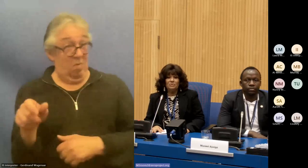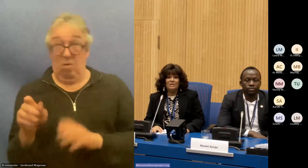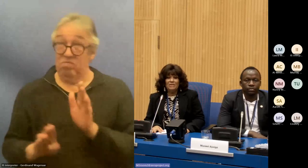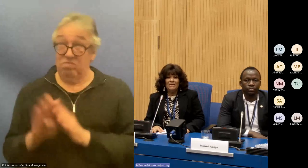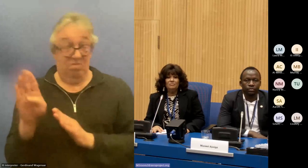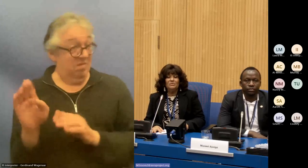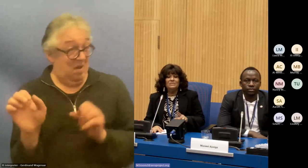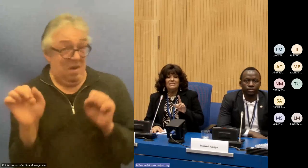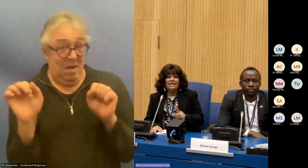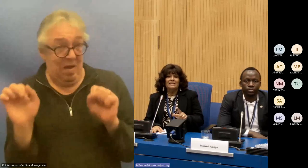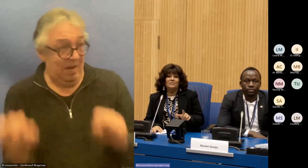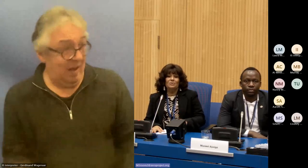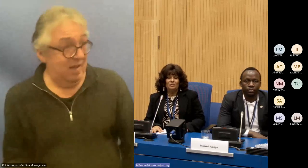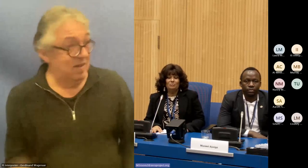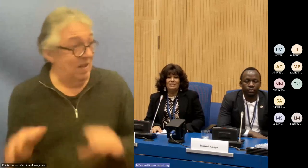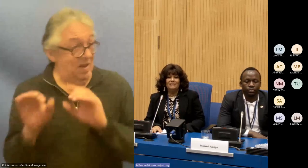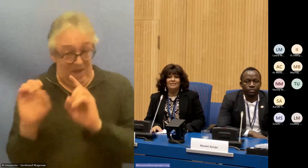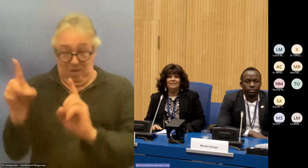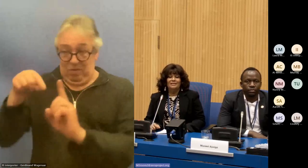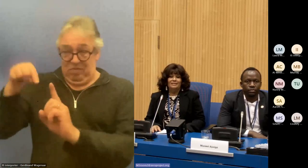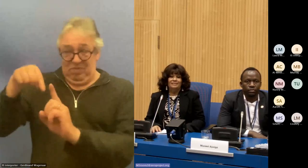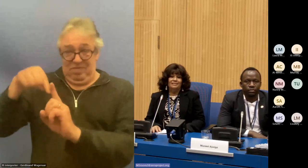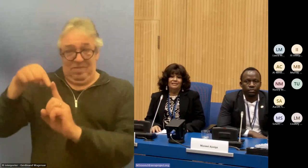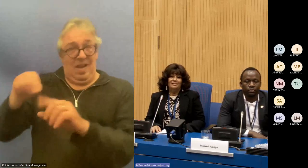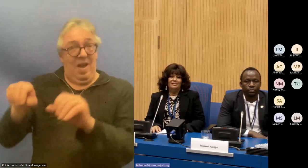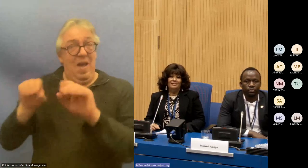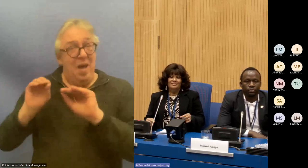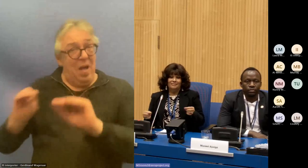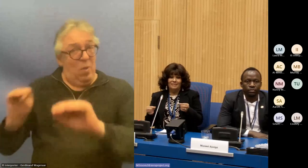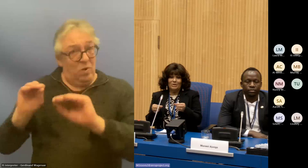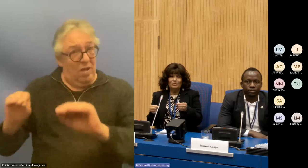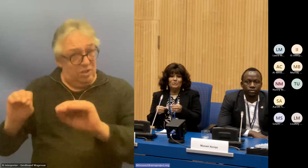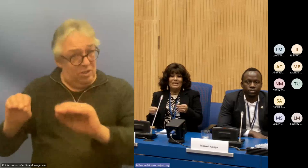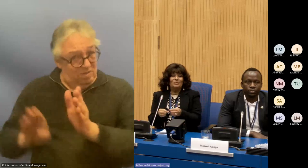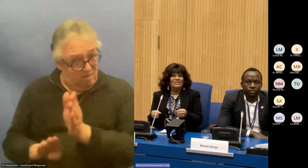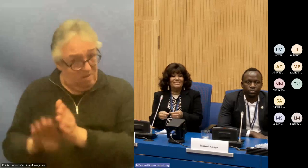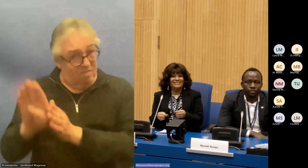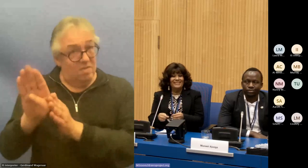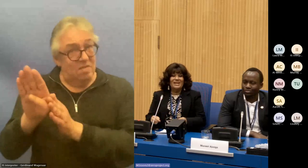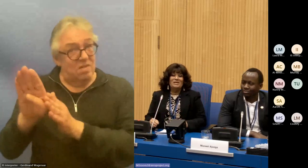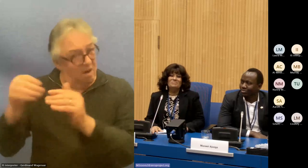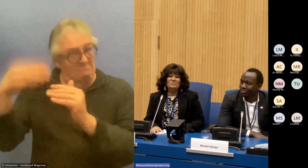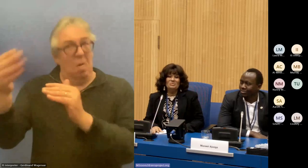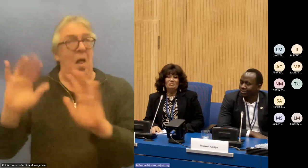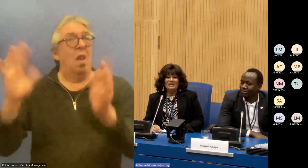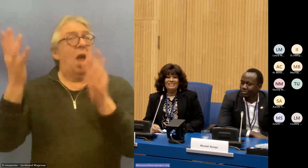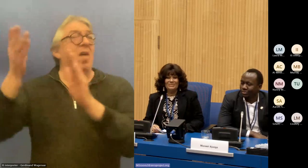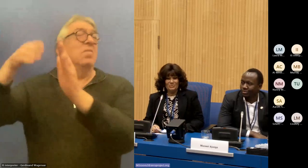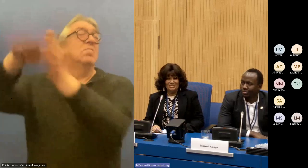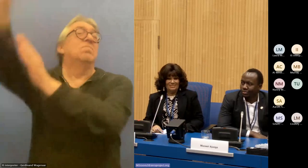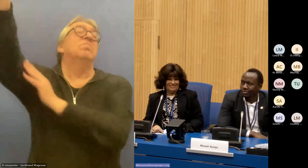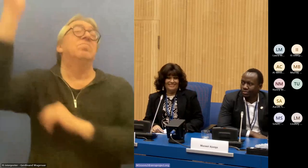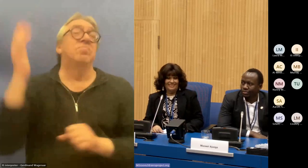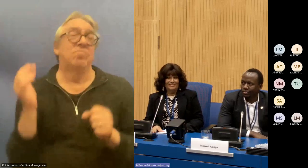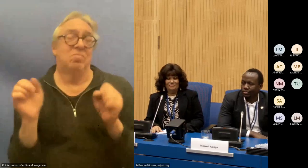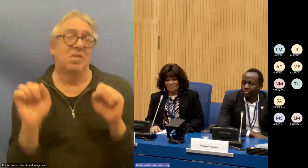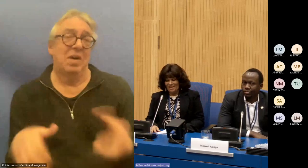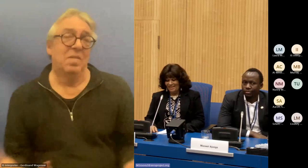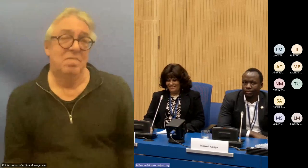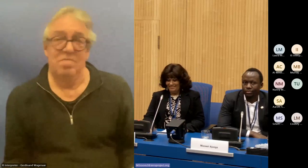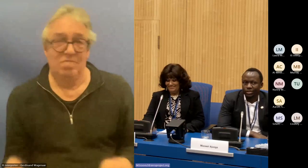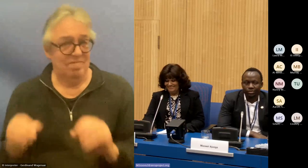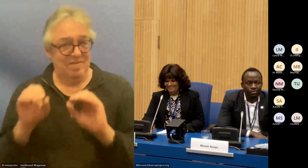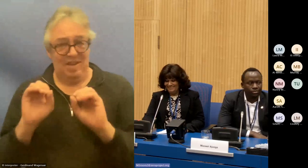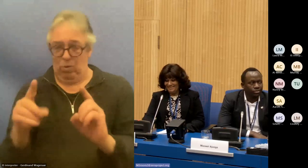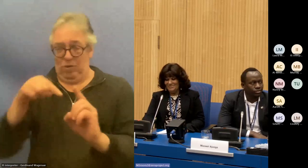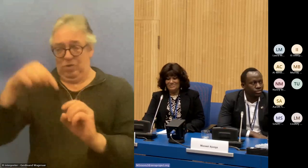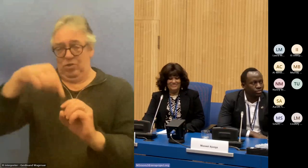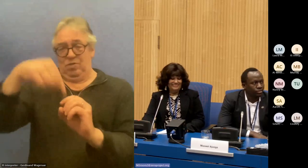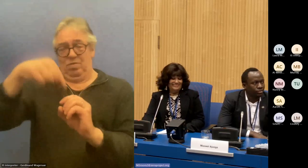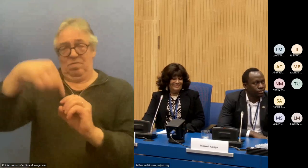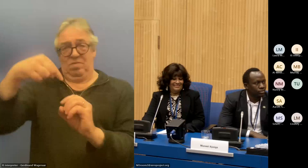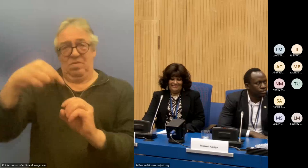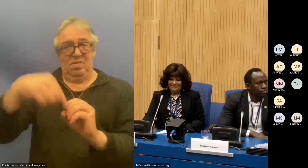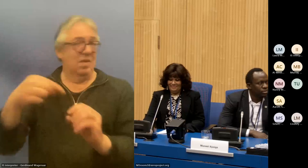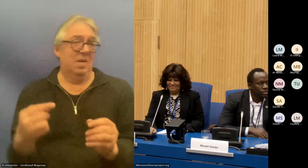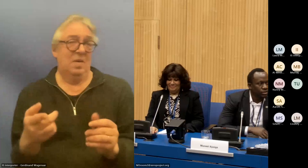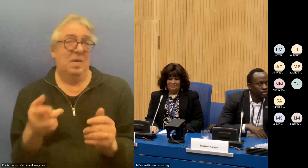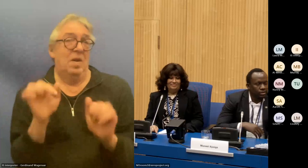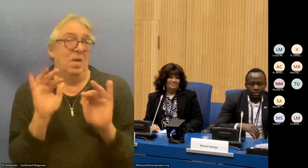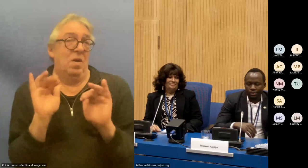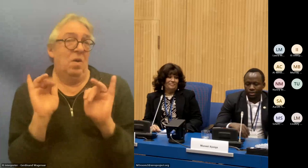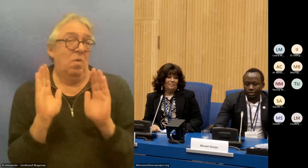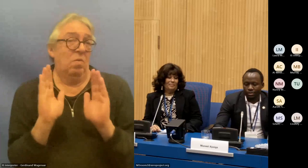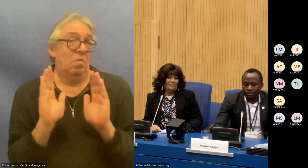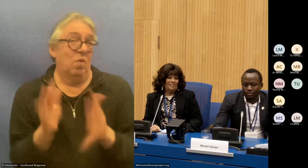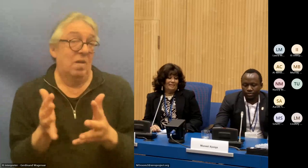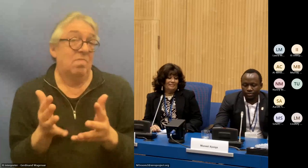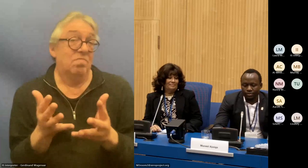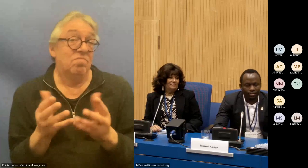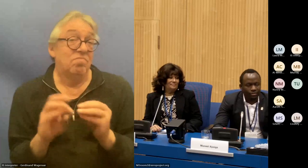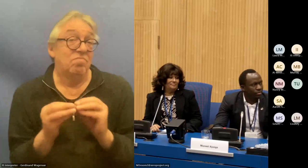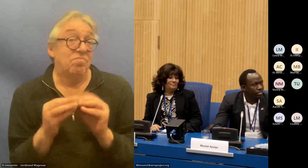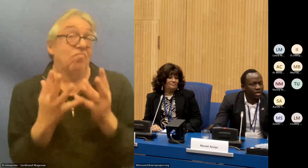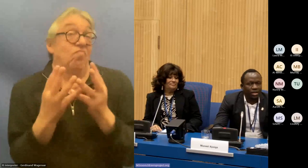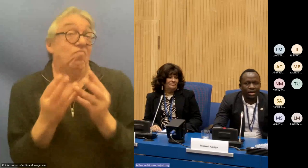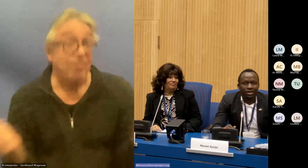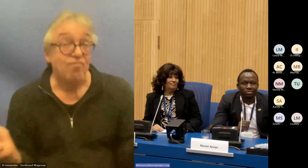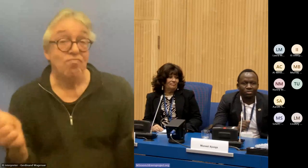to educate. Because that is going to be the glue that will bring solutions. Thank you. Maxwel yeah,